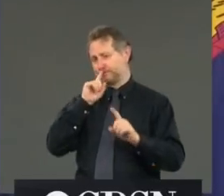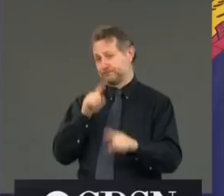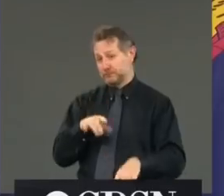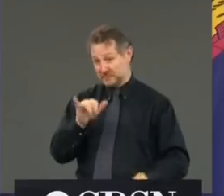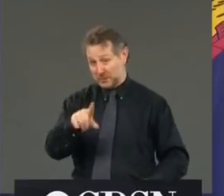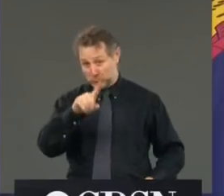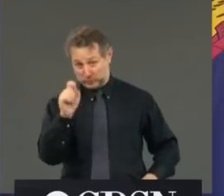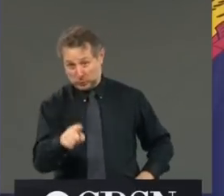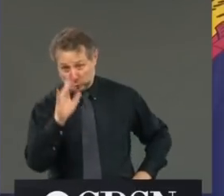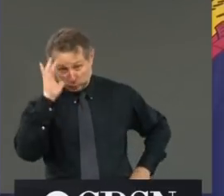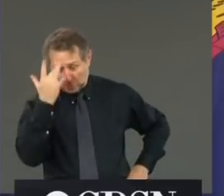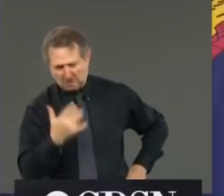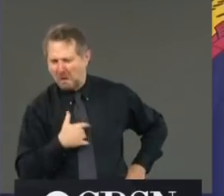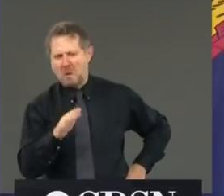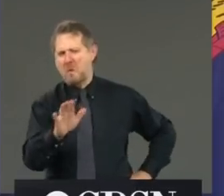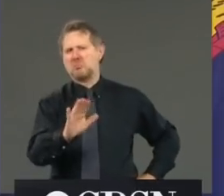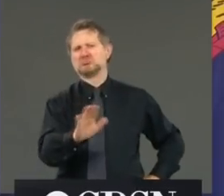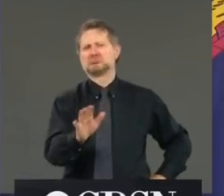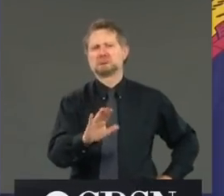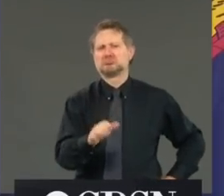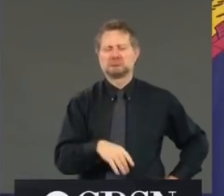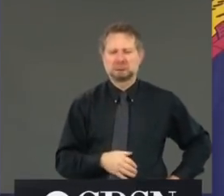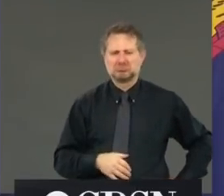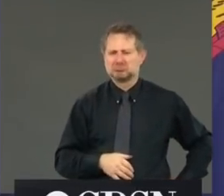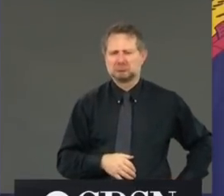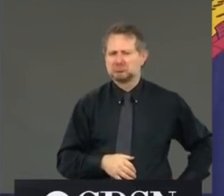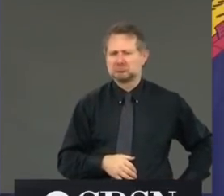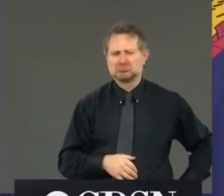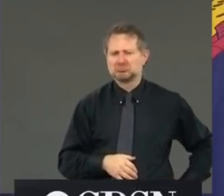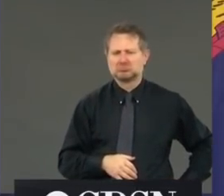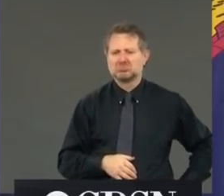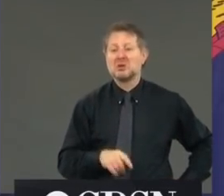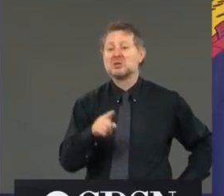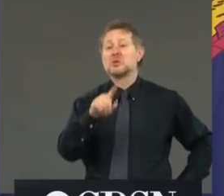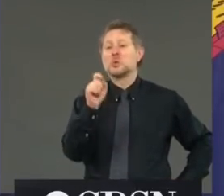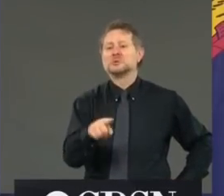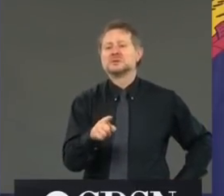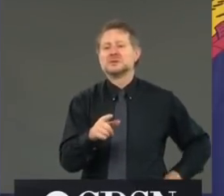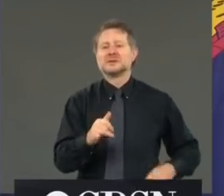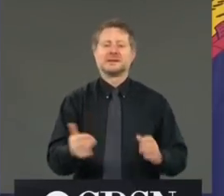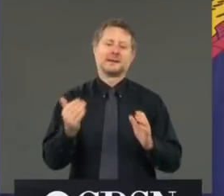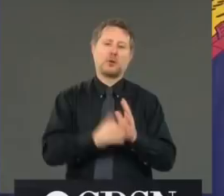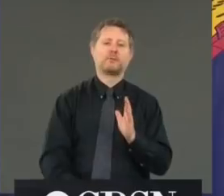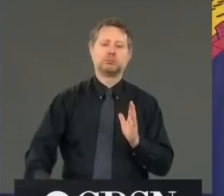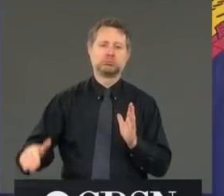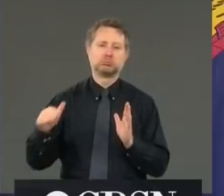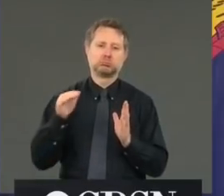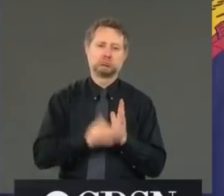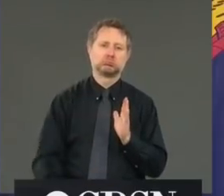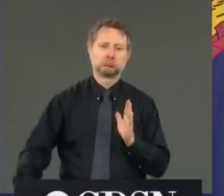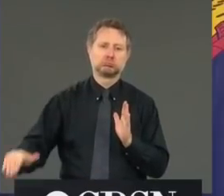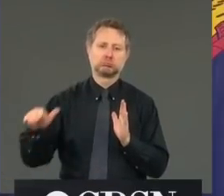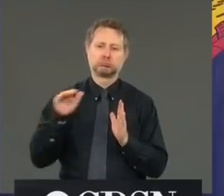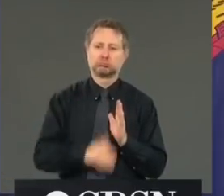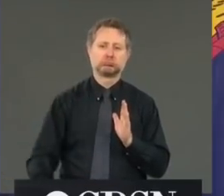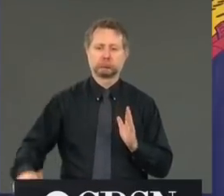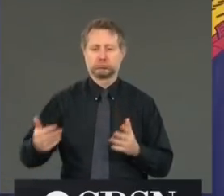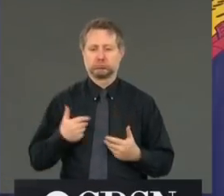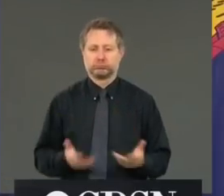COORDINATING WITH THEM ON THOSE MEASUREMENTS OR DO THEY STILL NEED TO MEET THE SAME DATA SET THAT ALL OF THE OTHER REGIONS